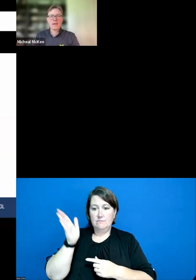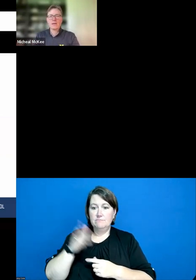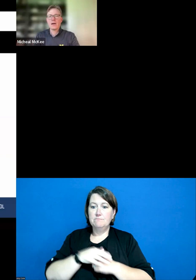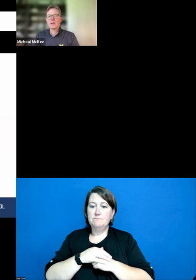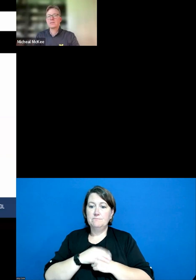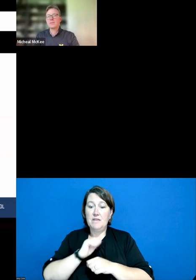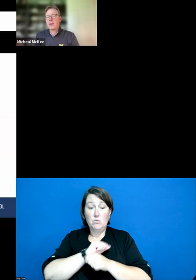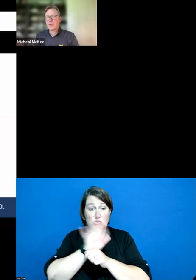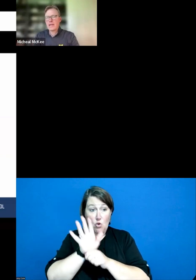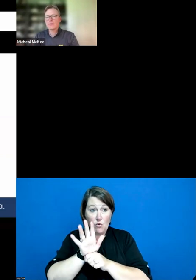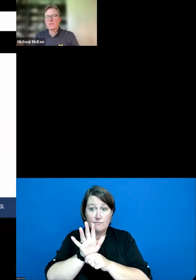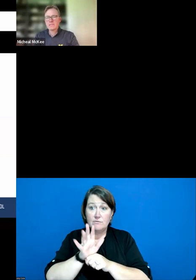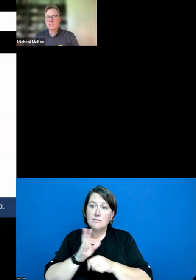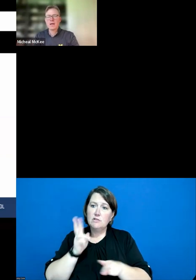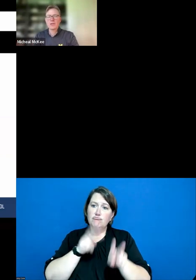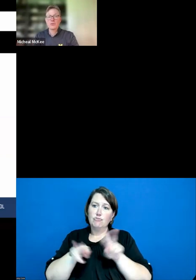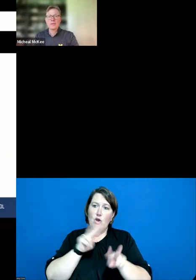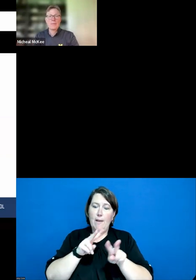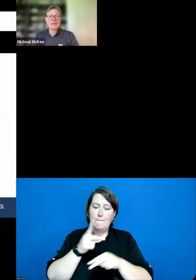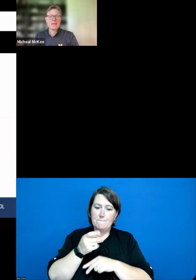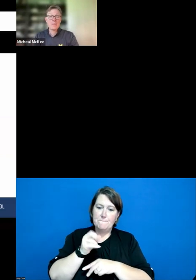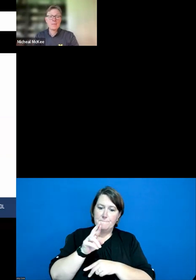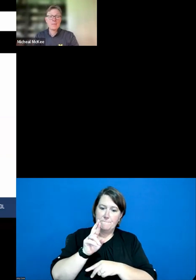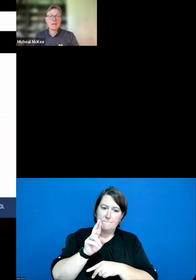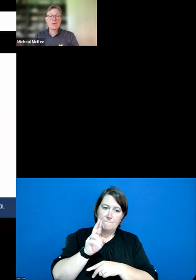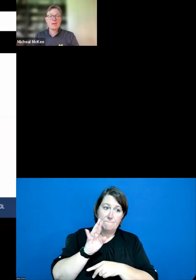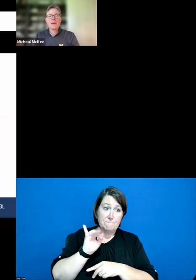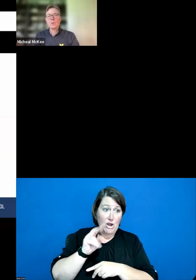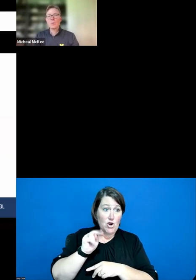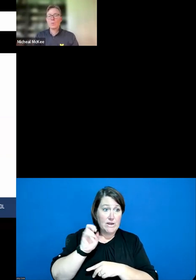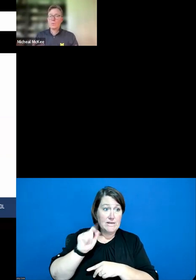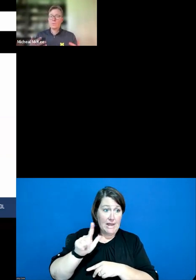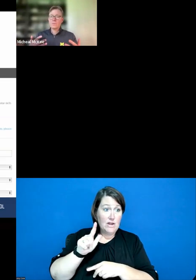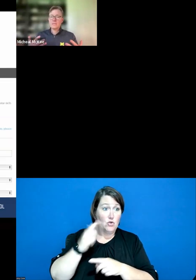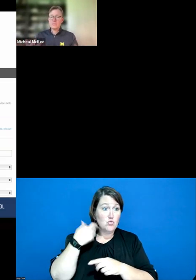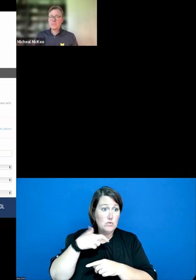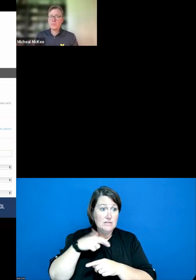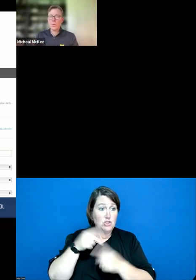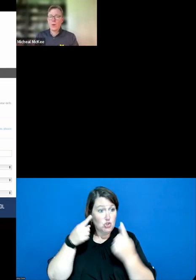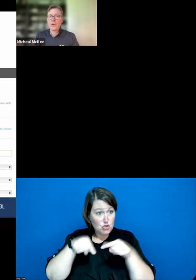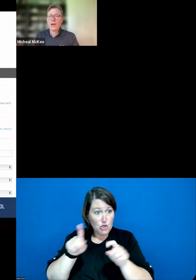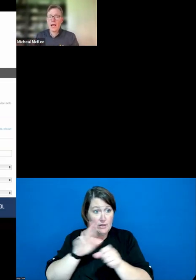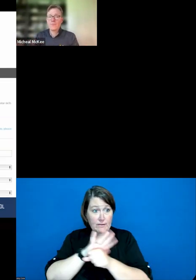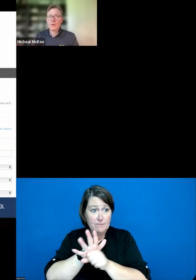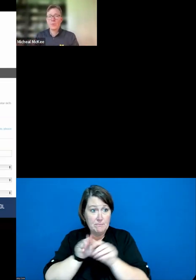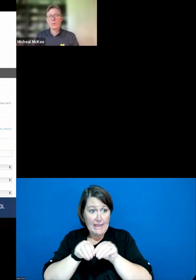at some perinatal risk during the pandemic. And so this does require effort